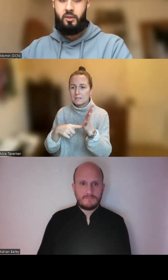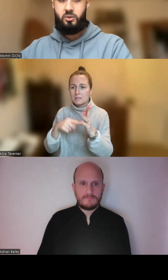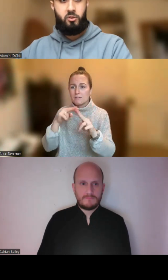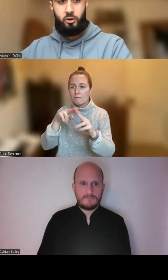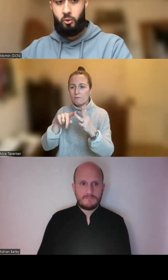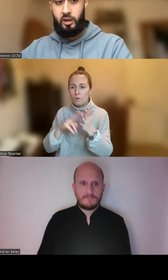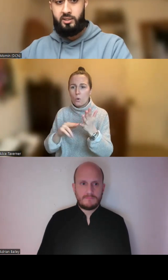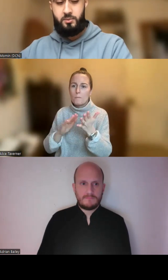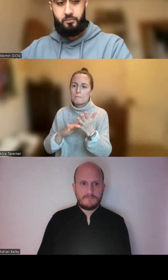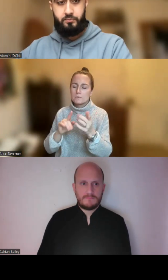We've got Google Ads